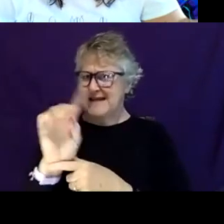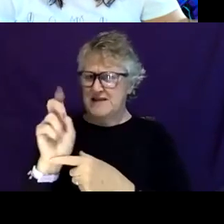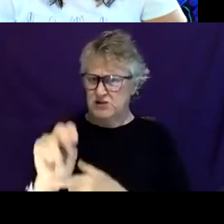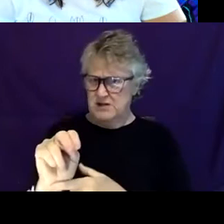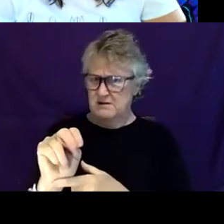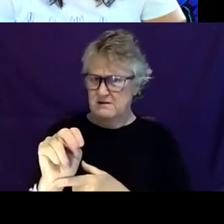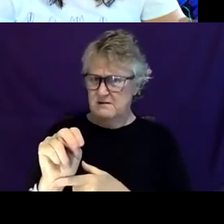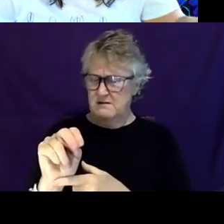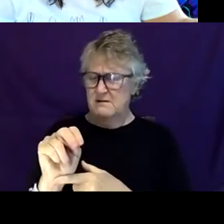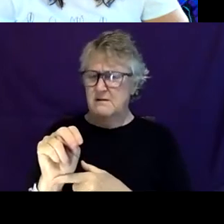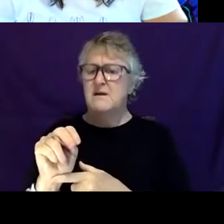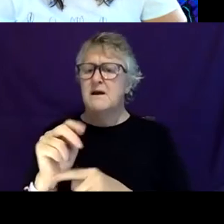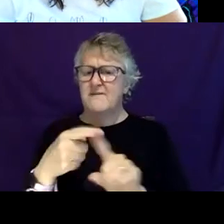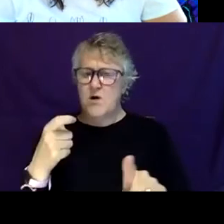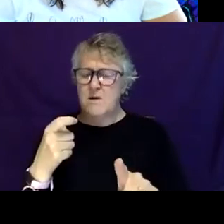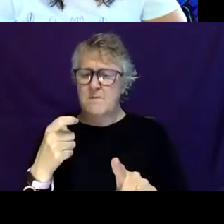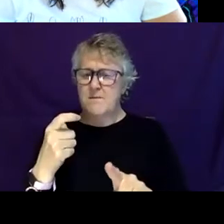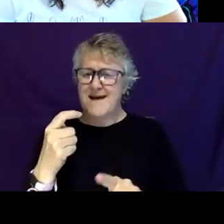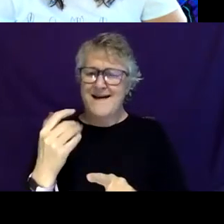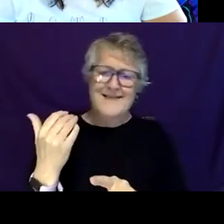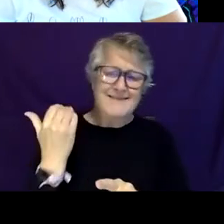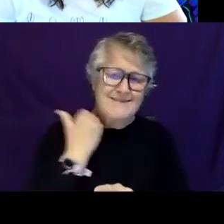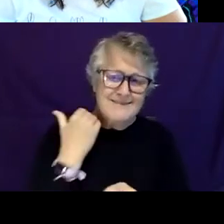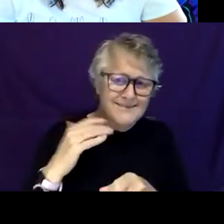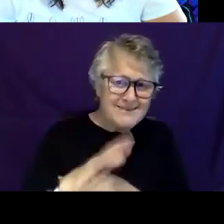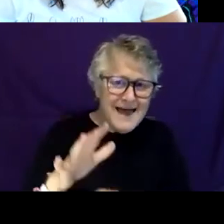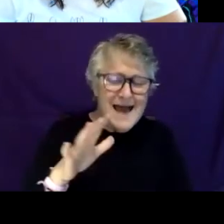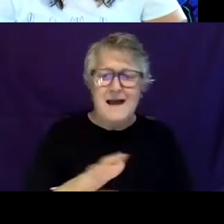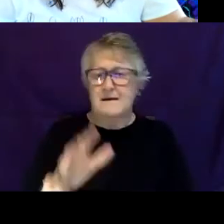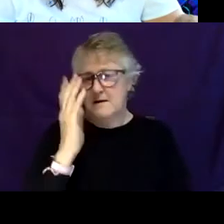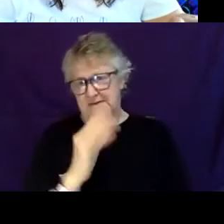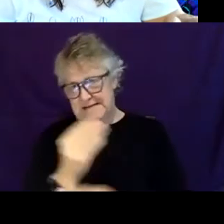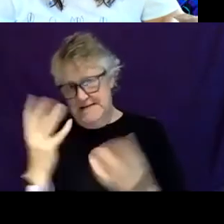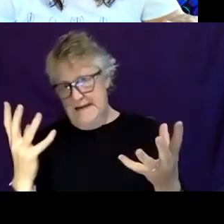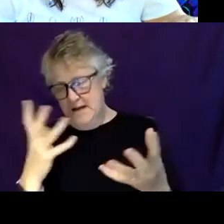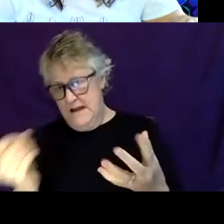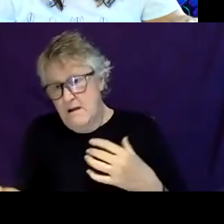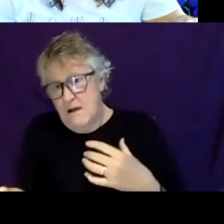with regard to understanding the needs of our communities.